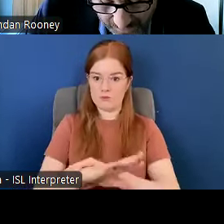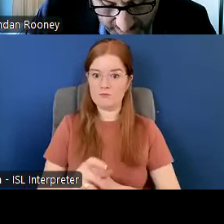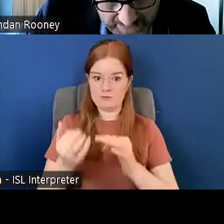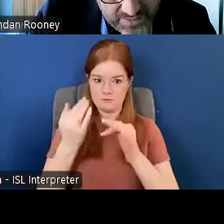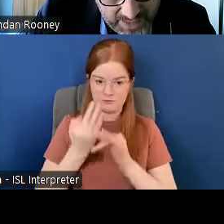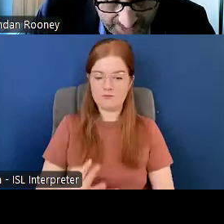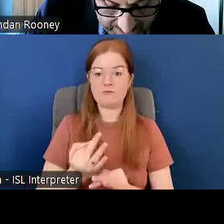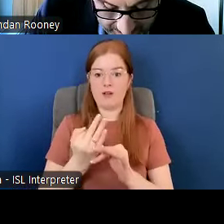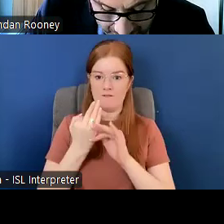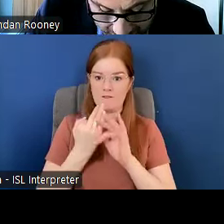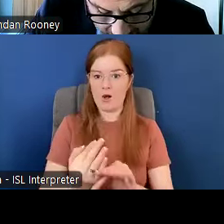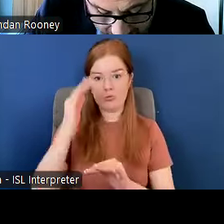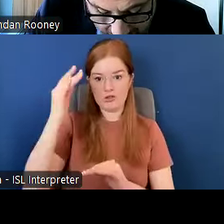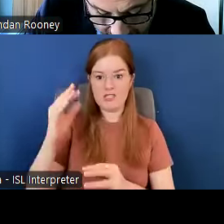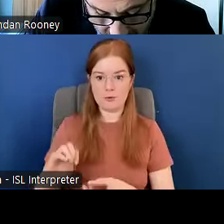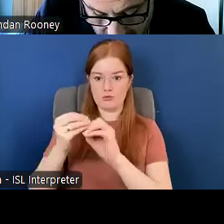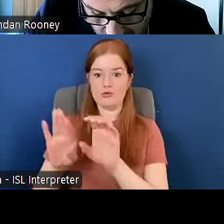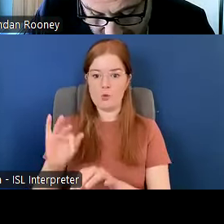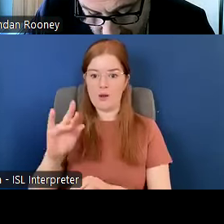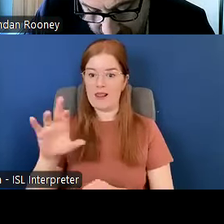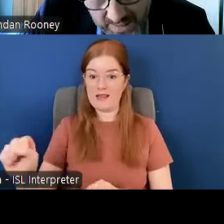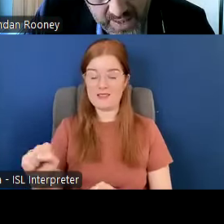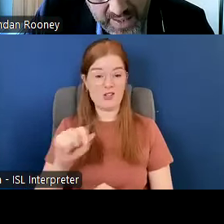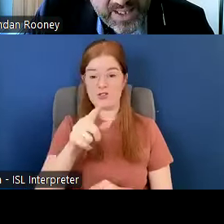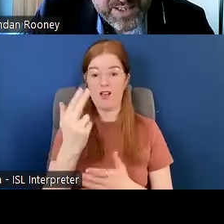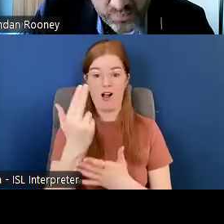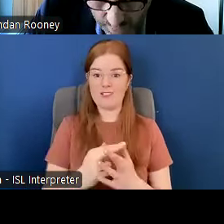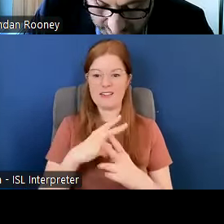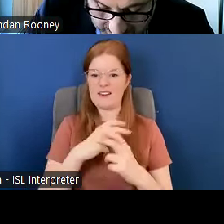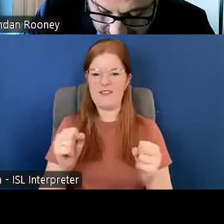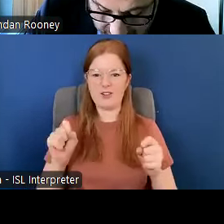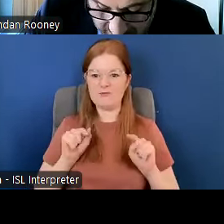formulated with Gleizes and their art would never be as aligned as it was in these